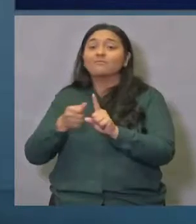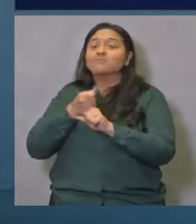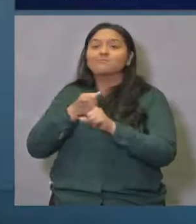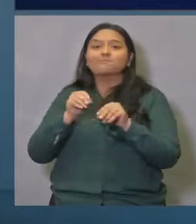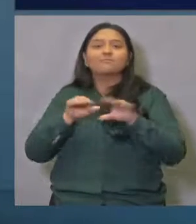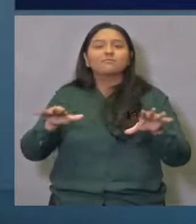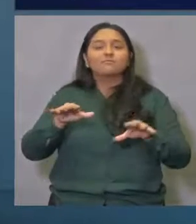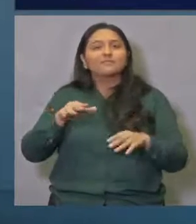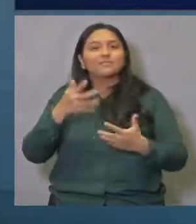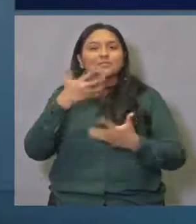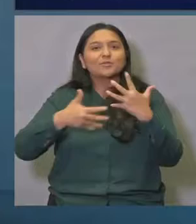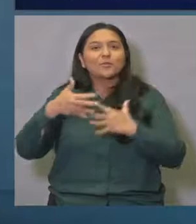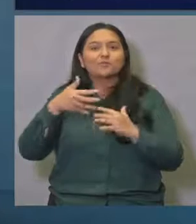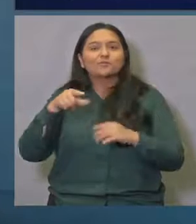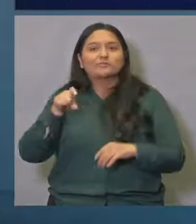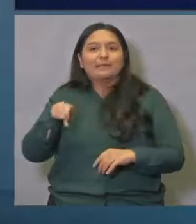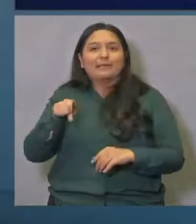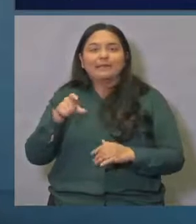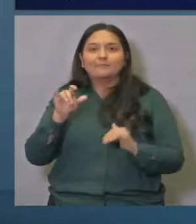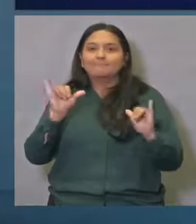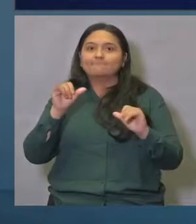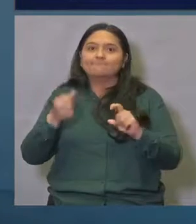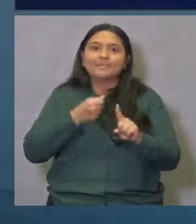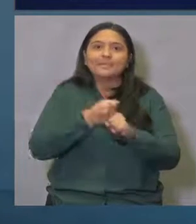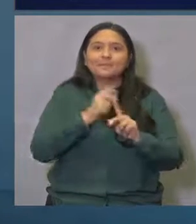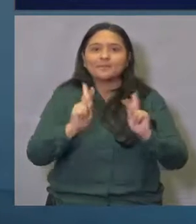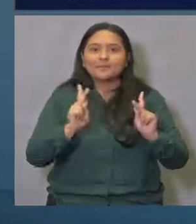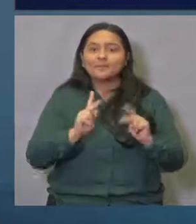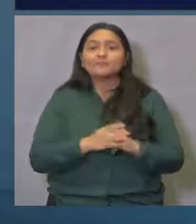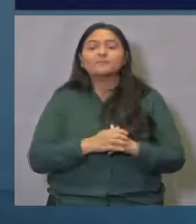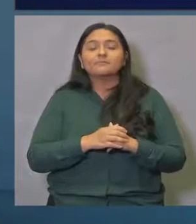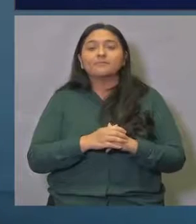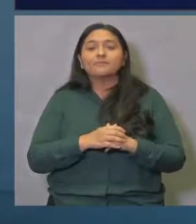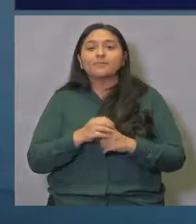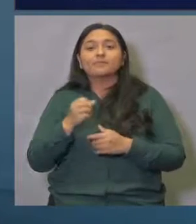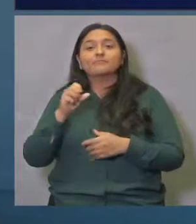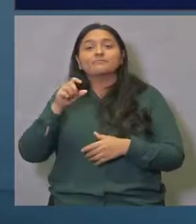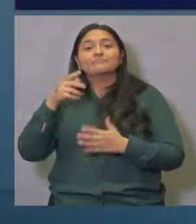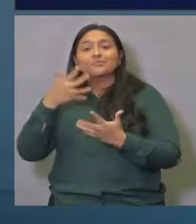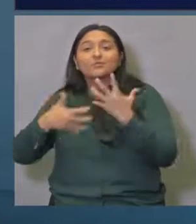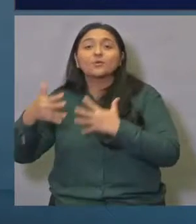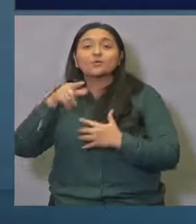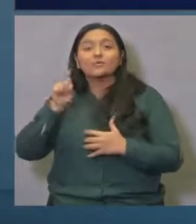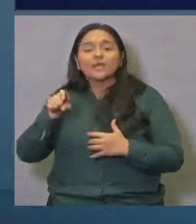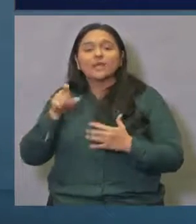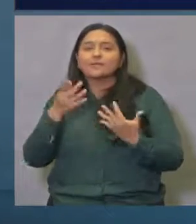COURSE WE ALL KNOW COVID TRIGGERED MANY ACUTE NEEDS.